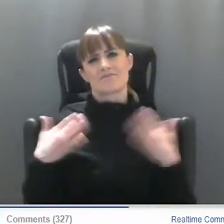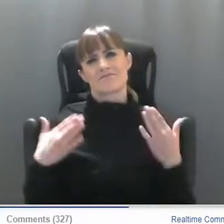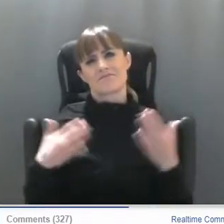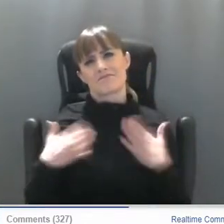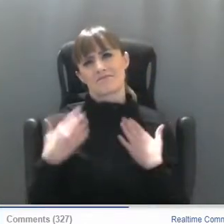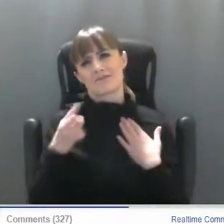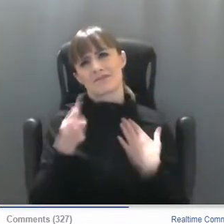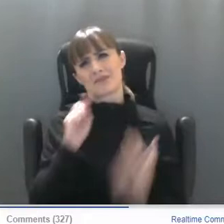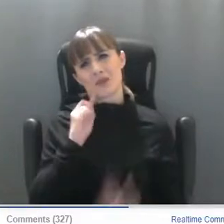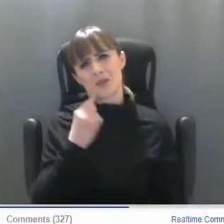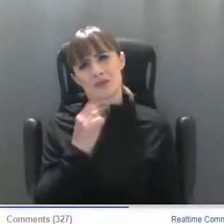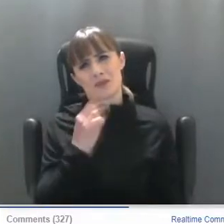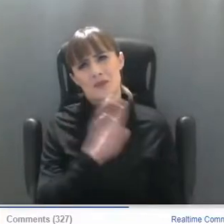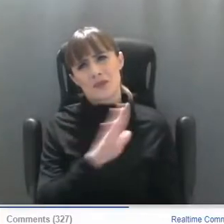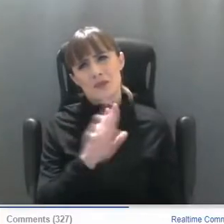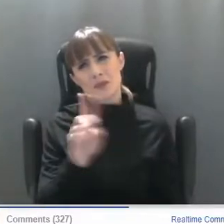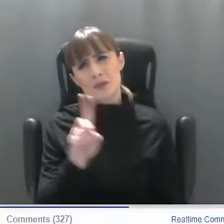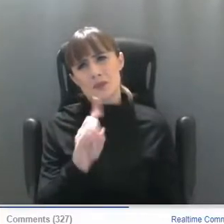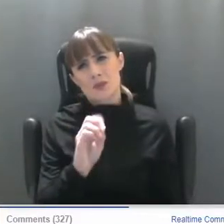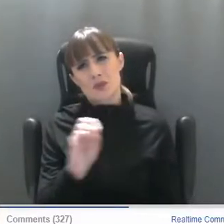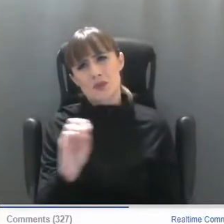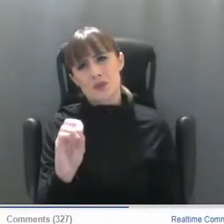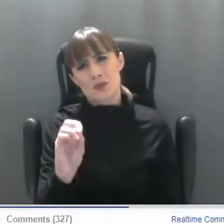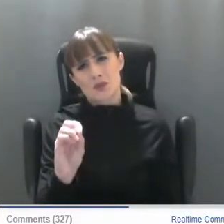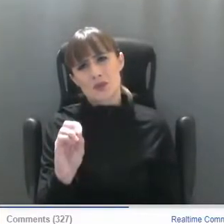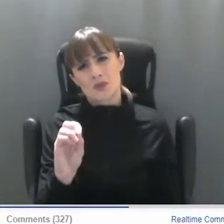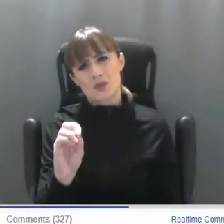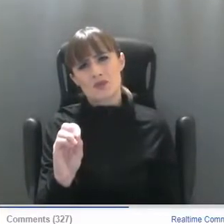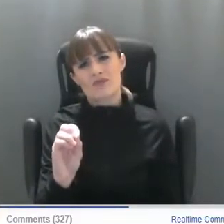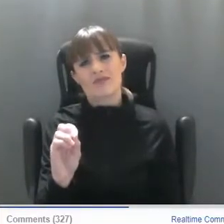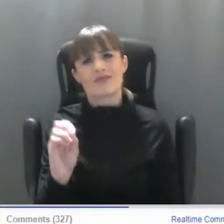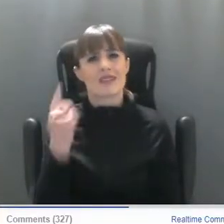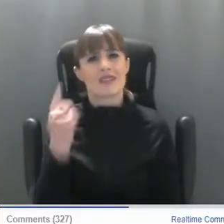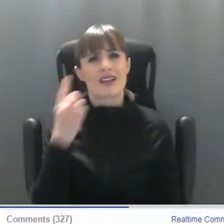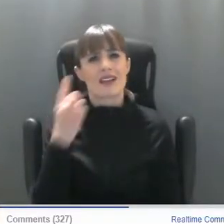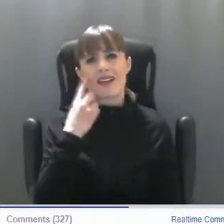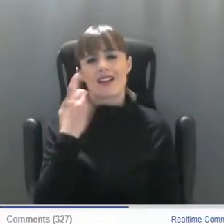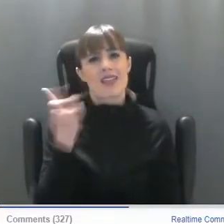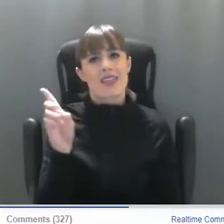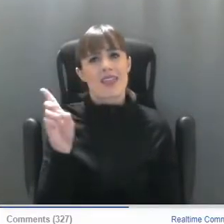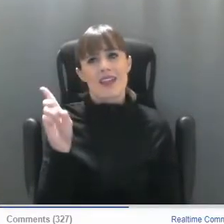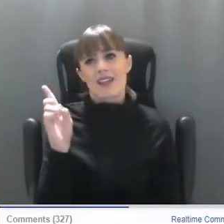because I think they offer just something so great to the community.